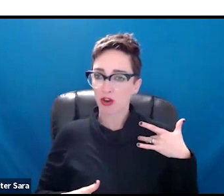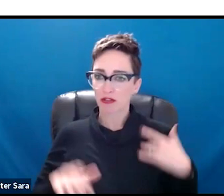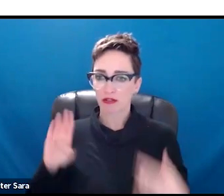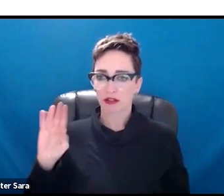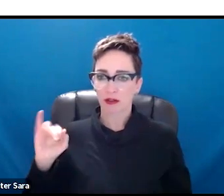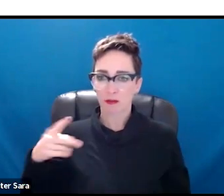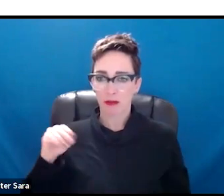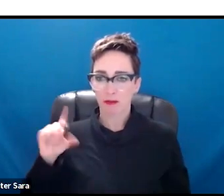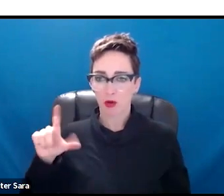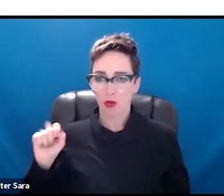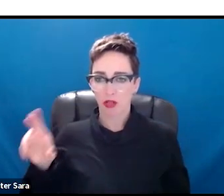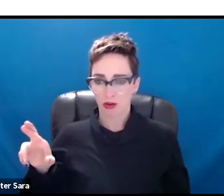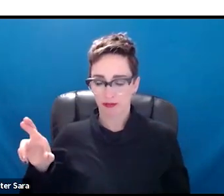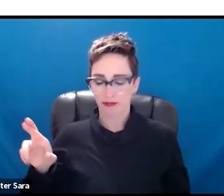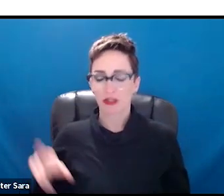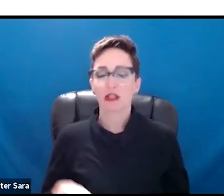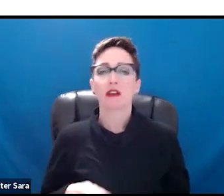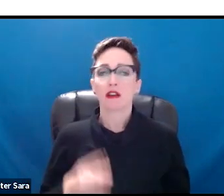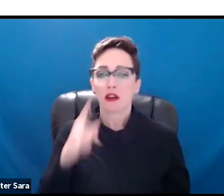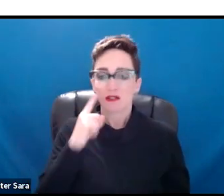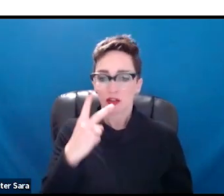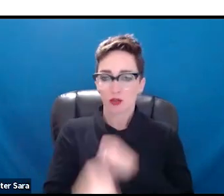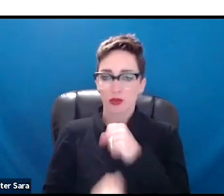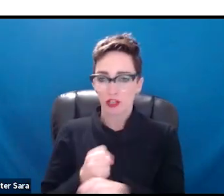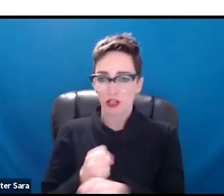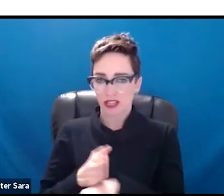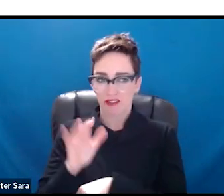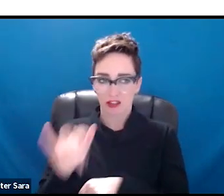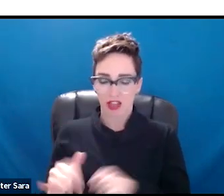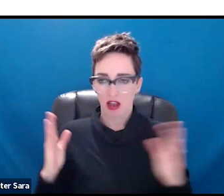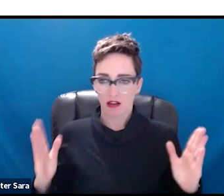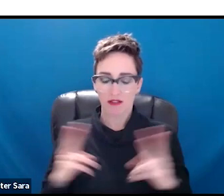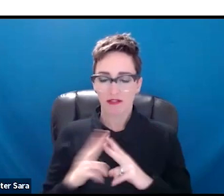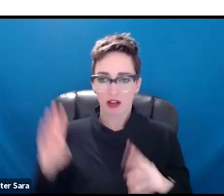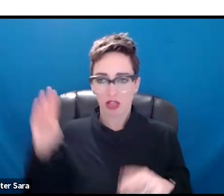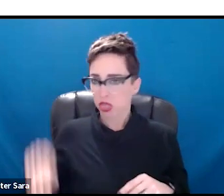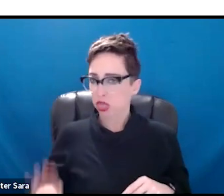The following two years were a roller coaster of instability.